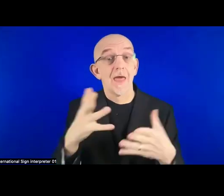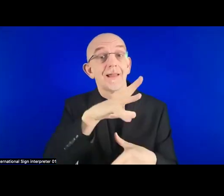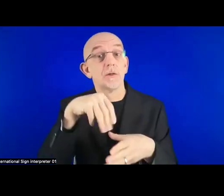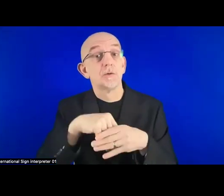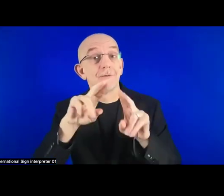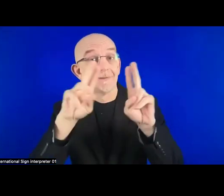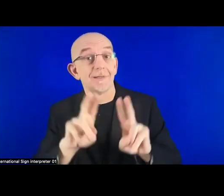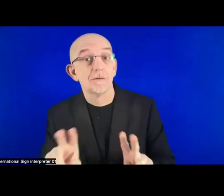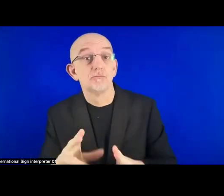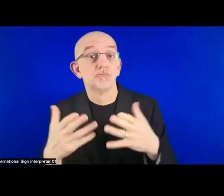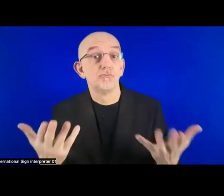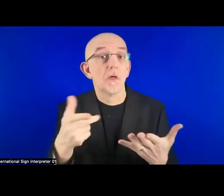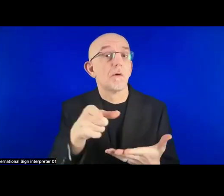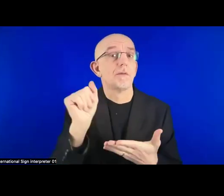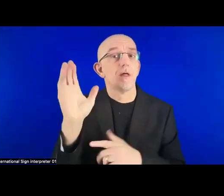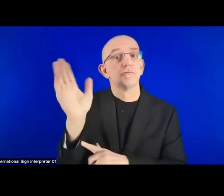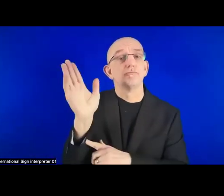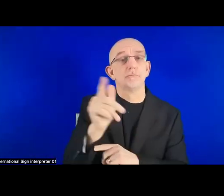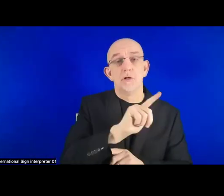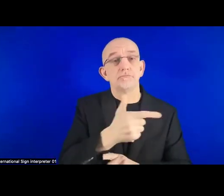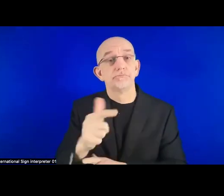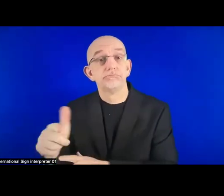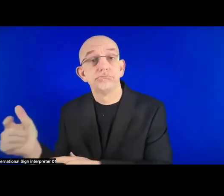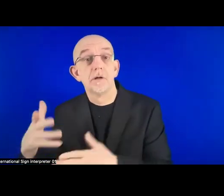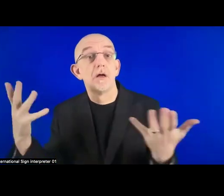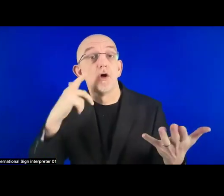European Network on Independent Living, Hungarian Centre for Social Sciences,